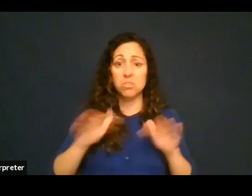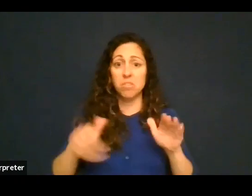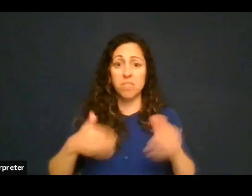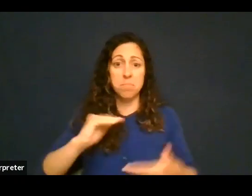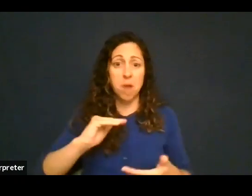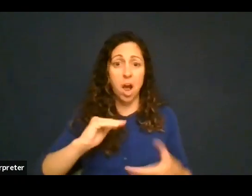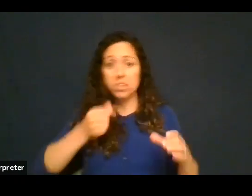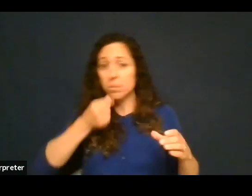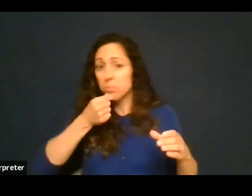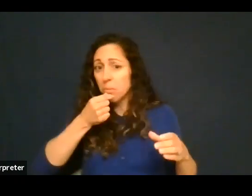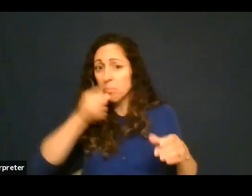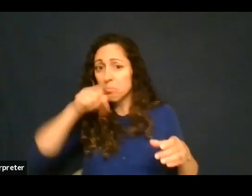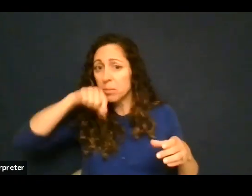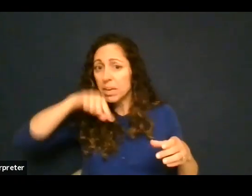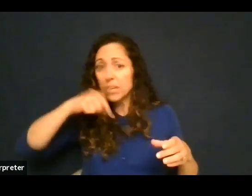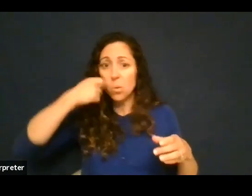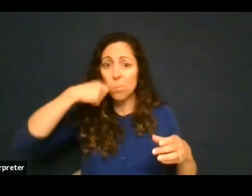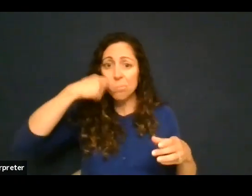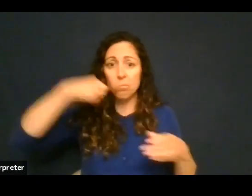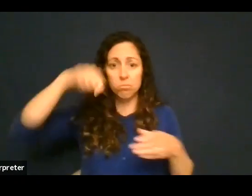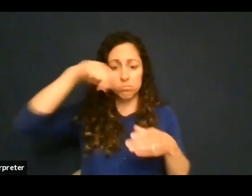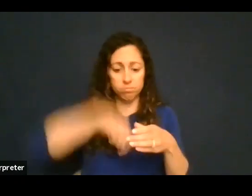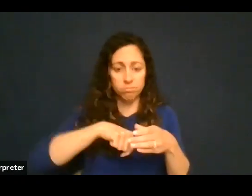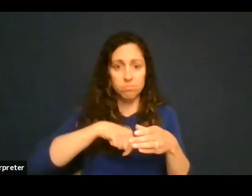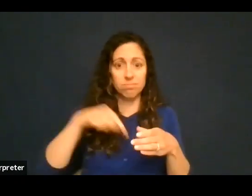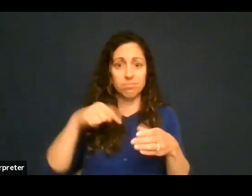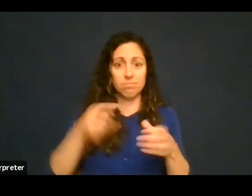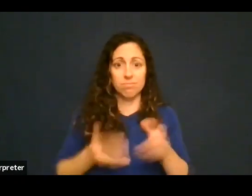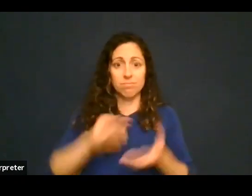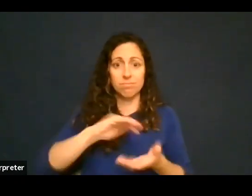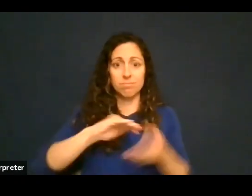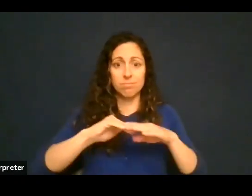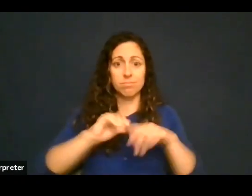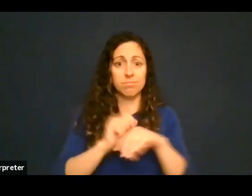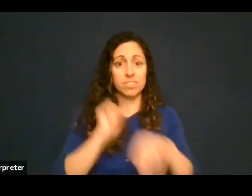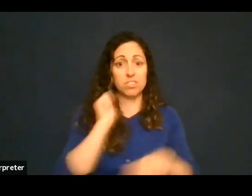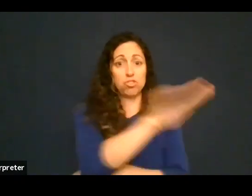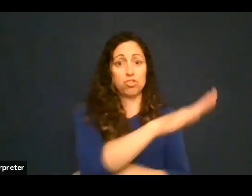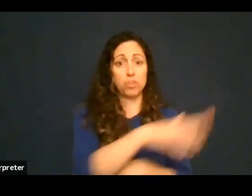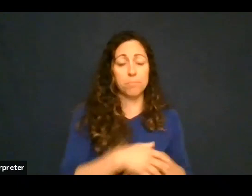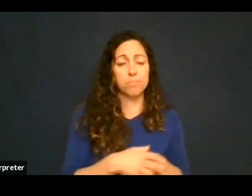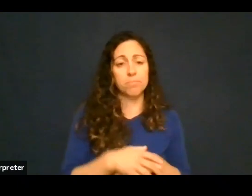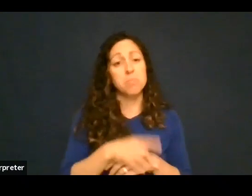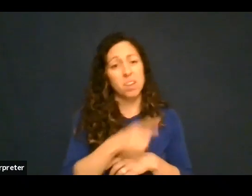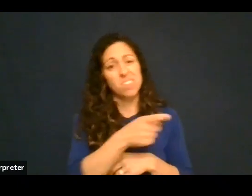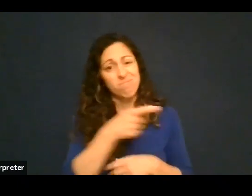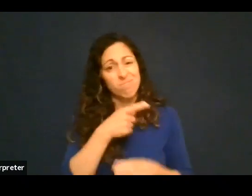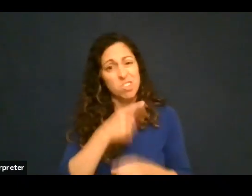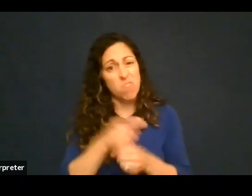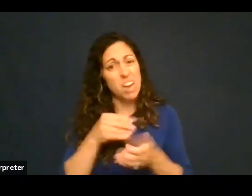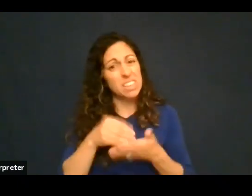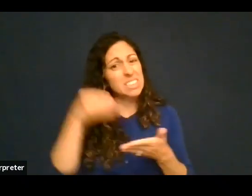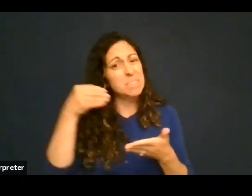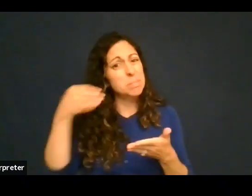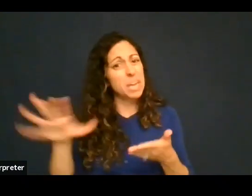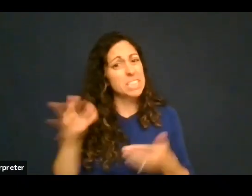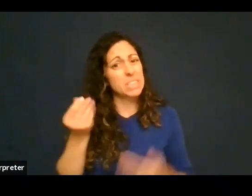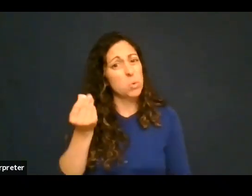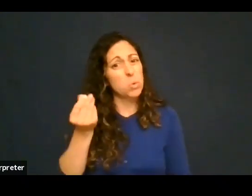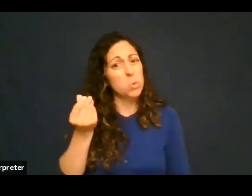But it is expensive. You're completely right. We're running a research study now, where we're getting the exome for free